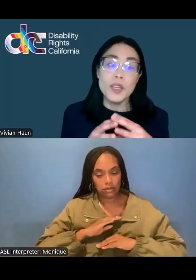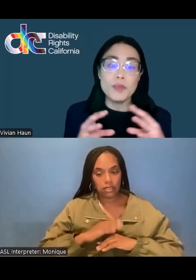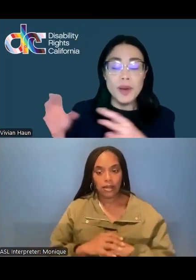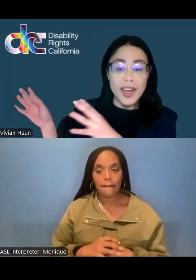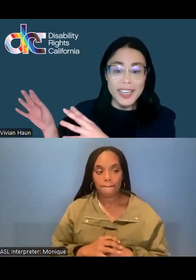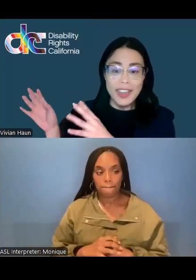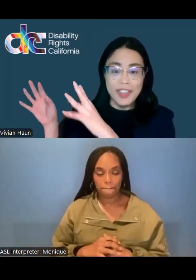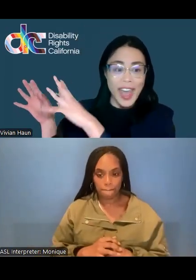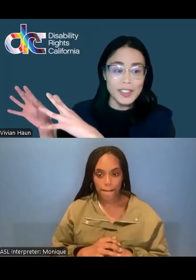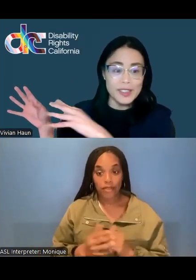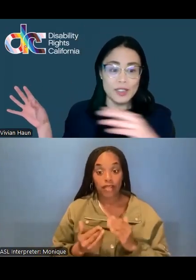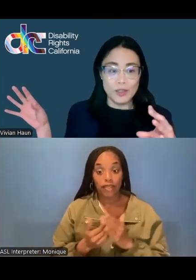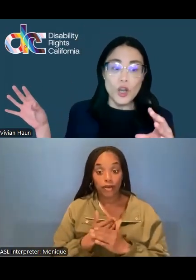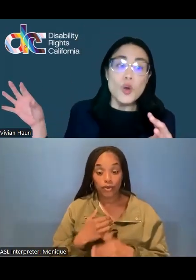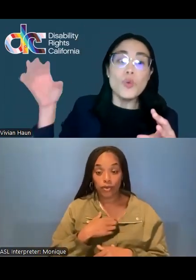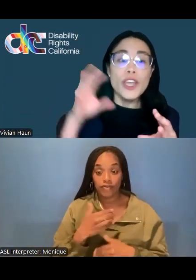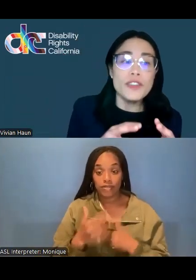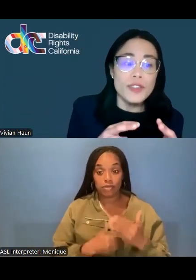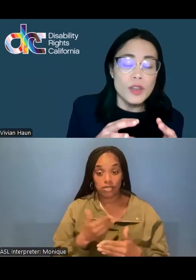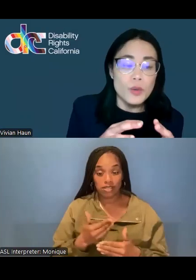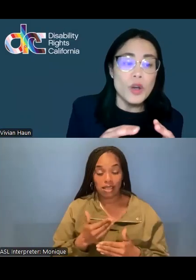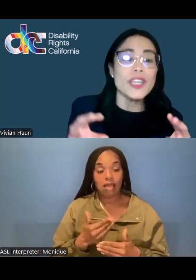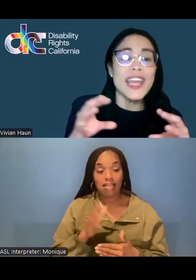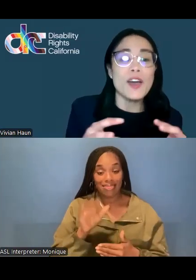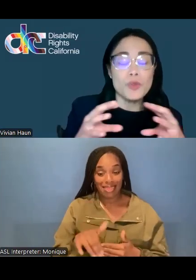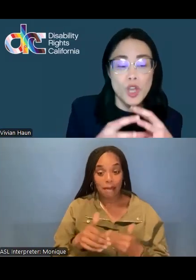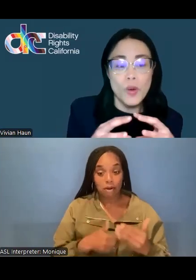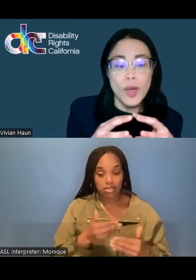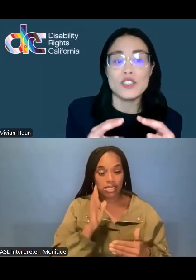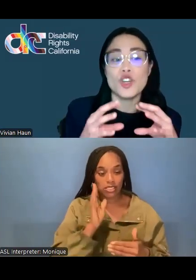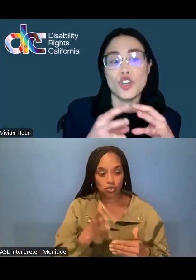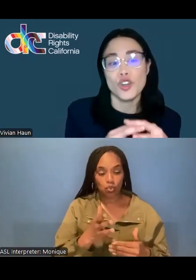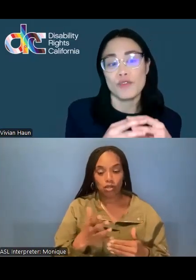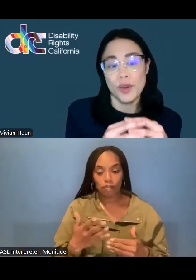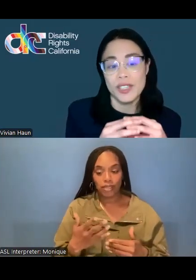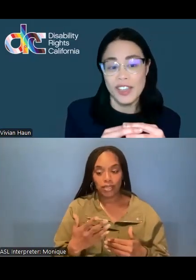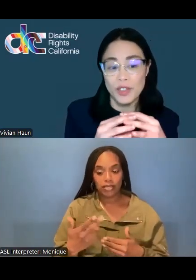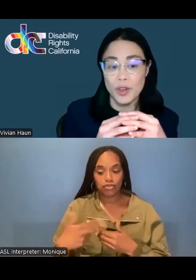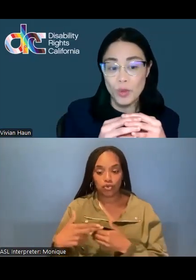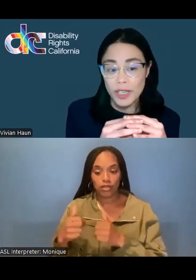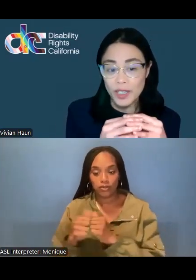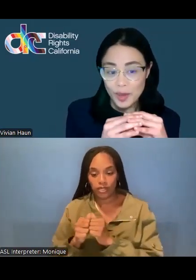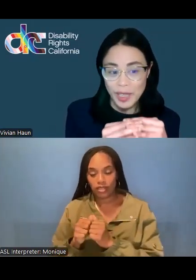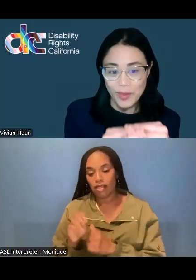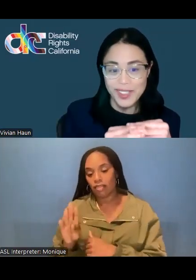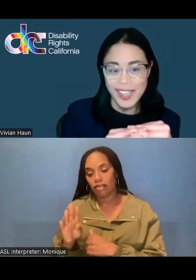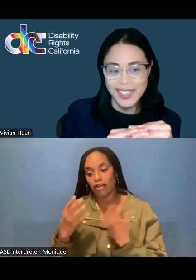And combine that with what we now know as the current 4731 complaint process.